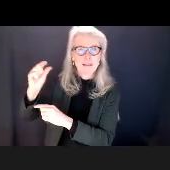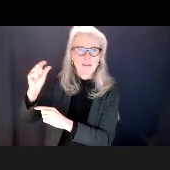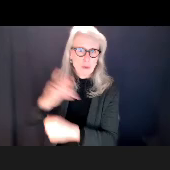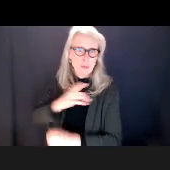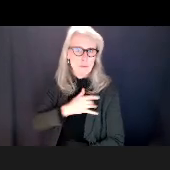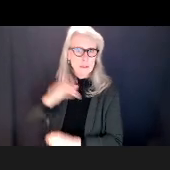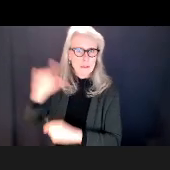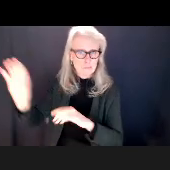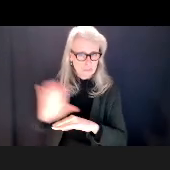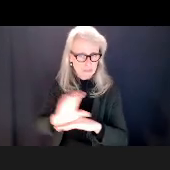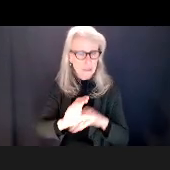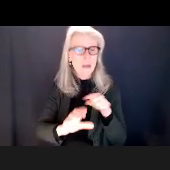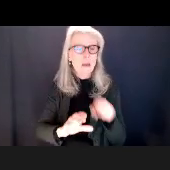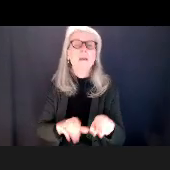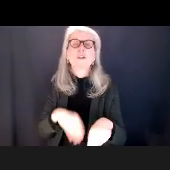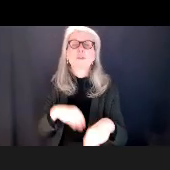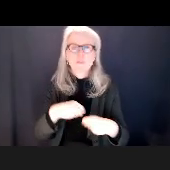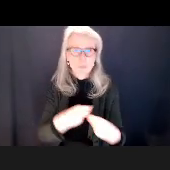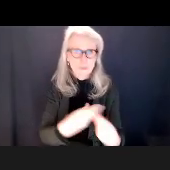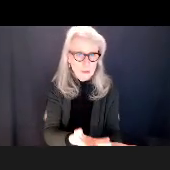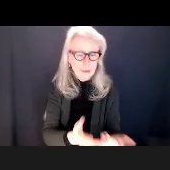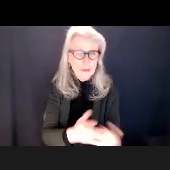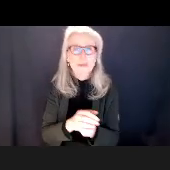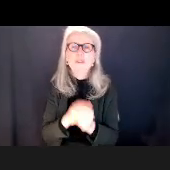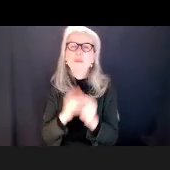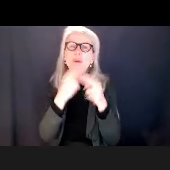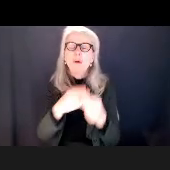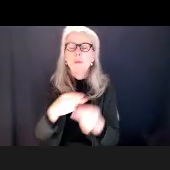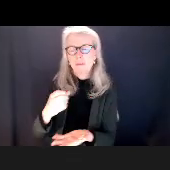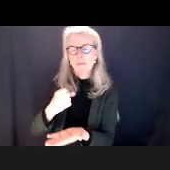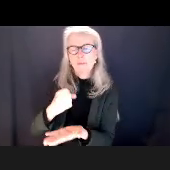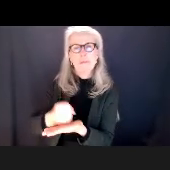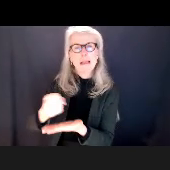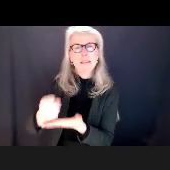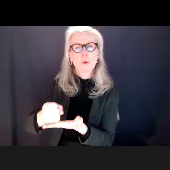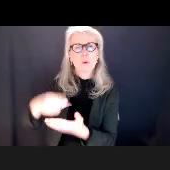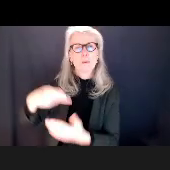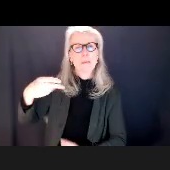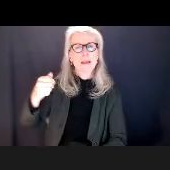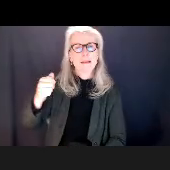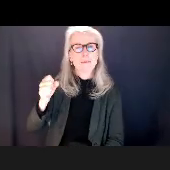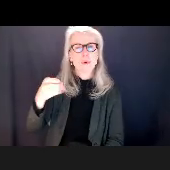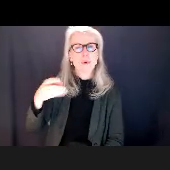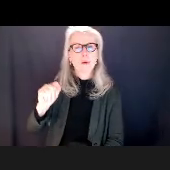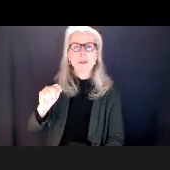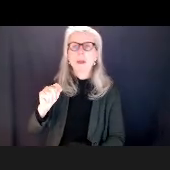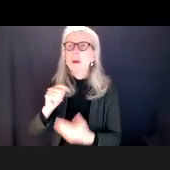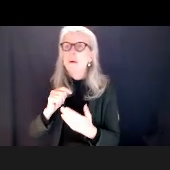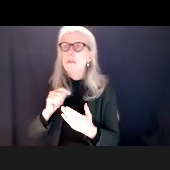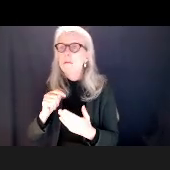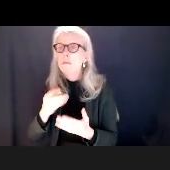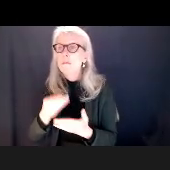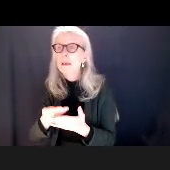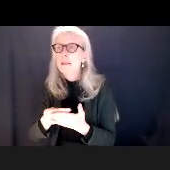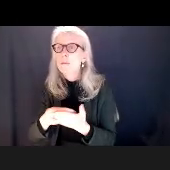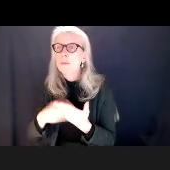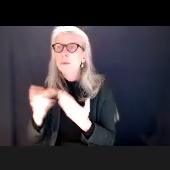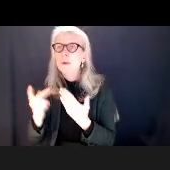uh for introducing a passport funding program in 2014 currently in place. What's up, Heather? Um,